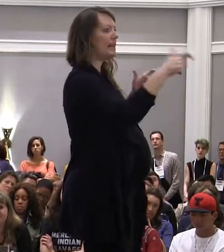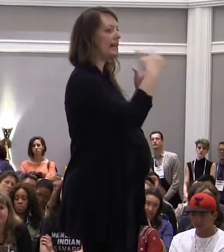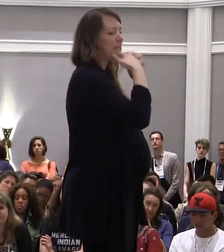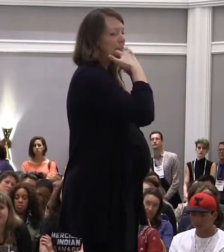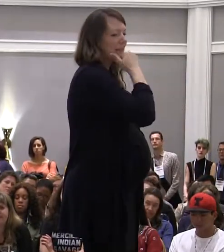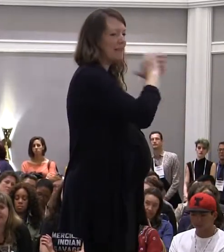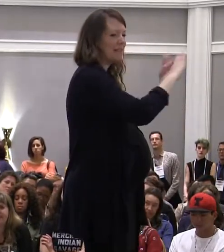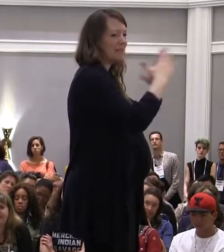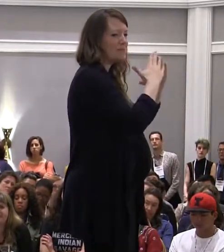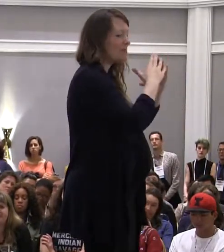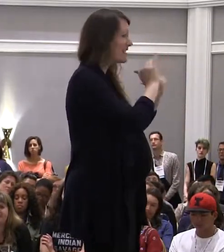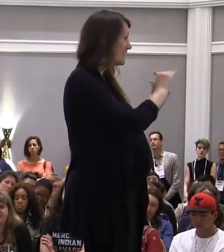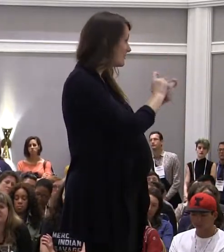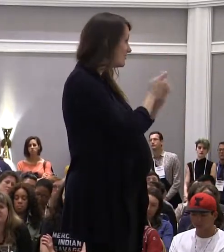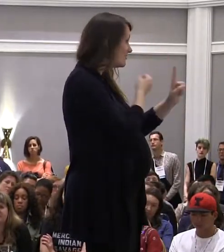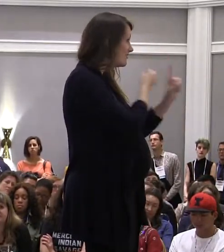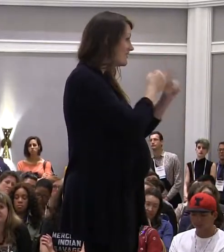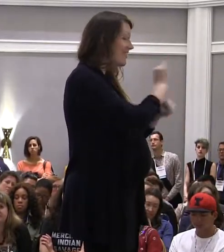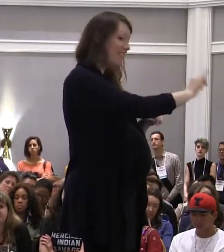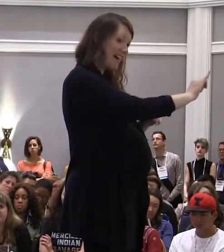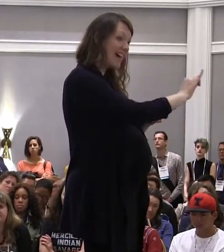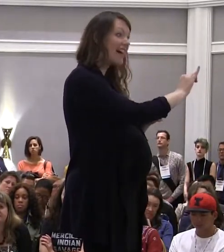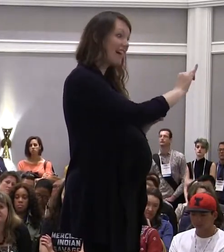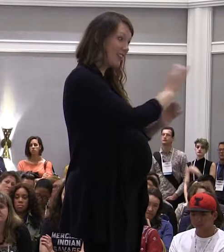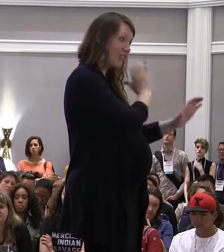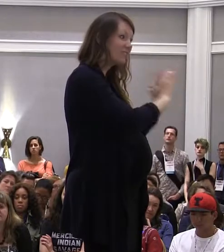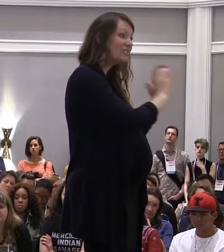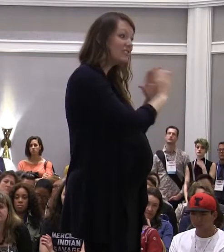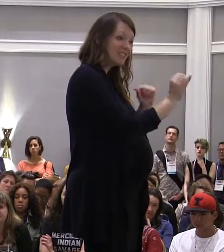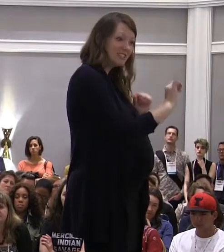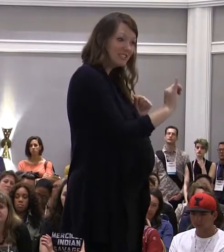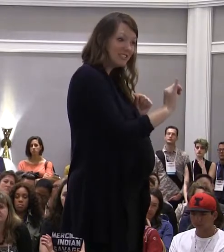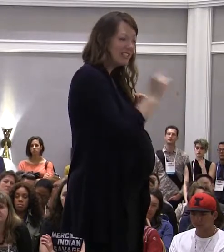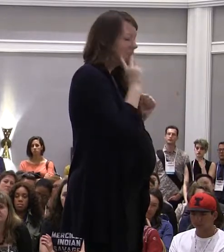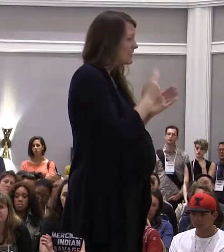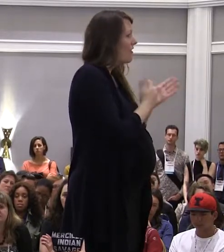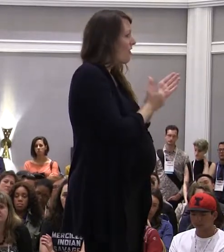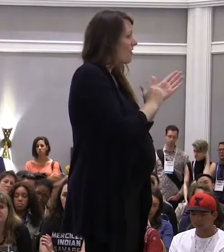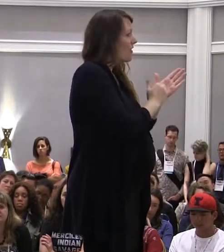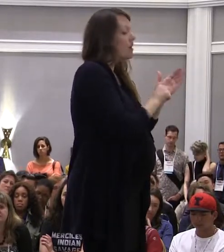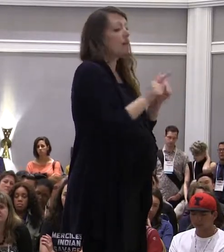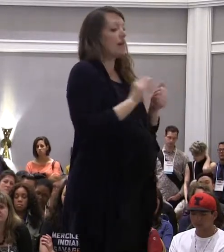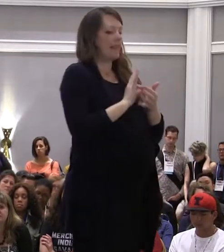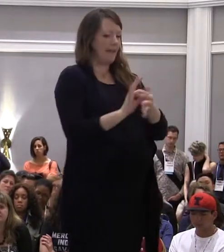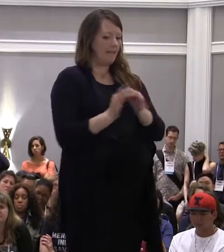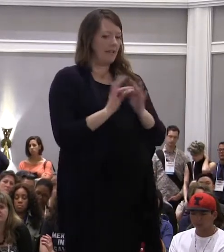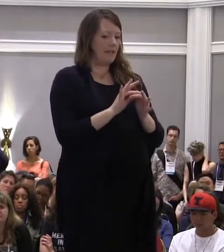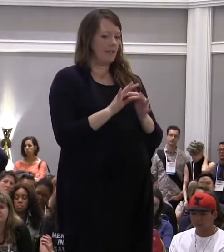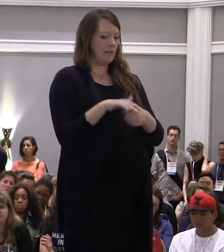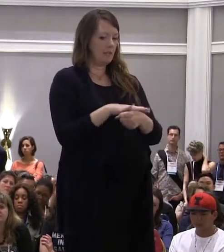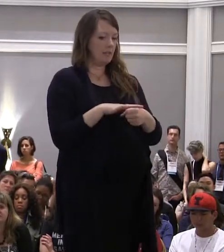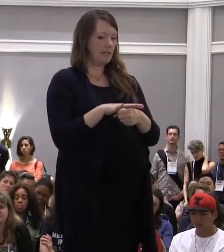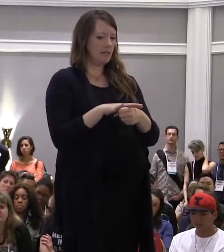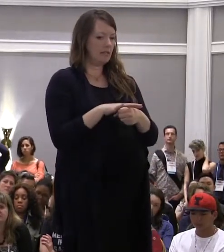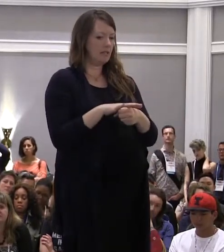I have seen it over and over and over again. We are not having affinity spaces. This is official. We are on the record.